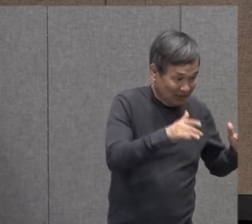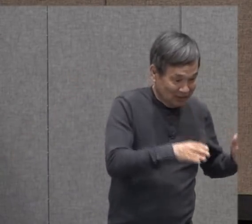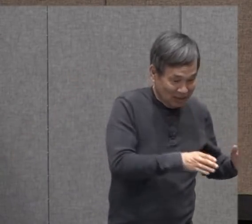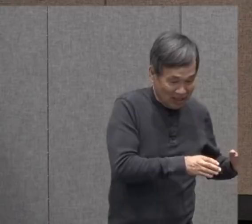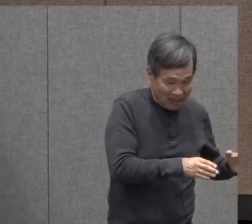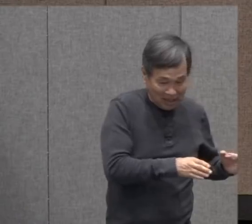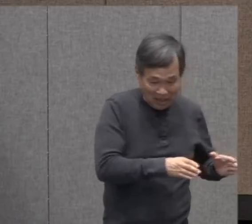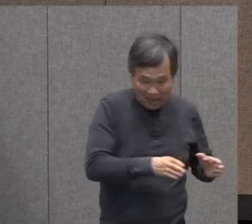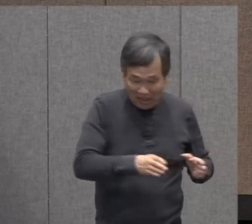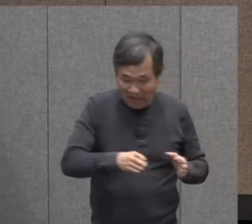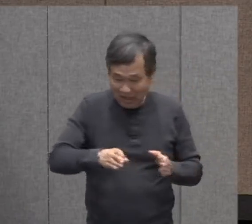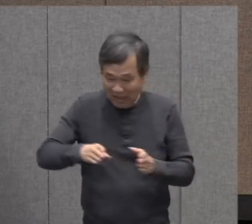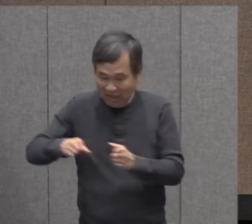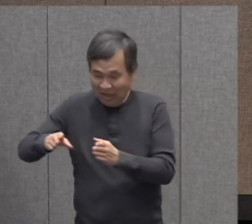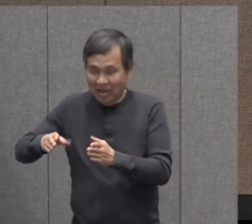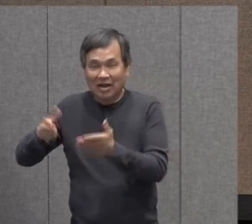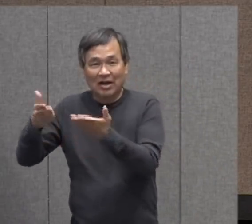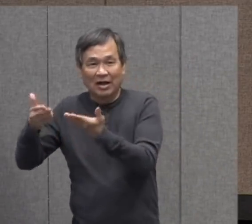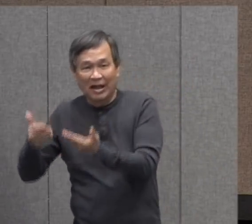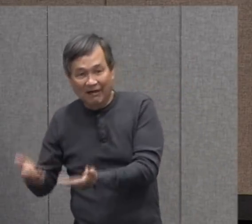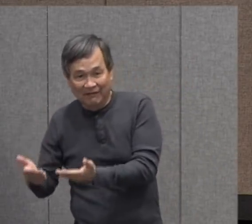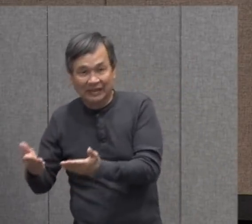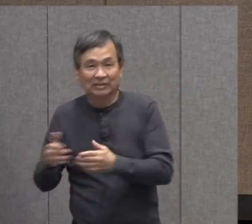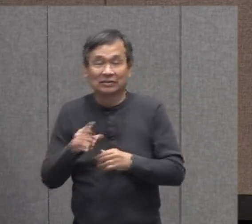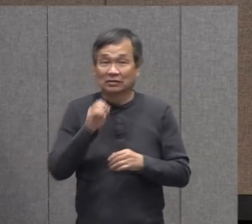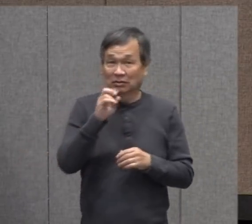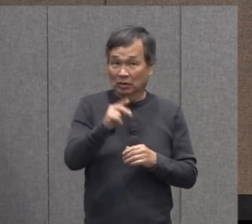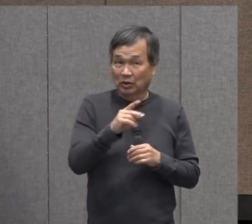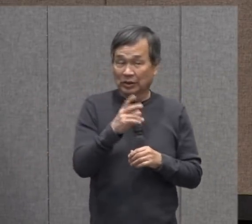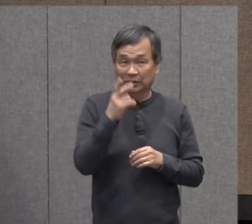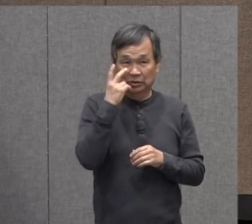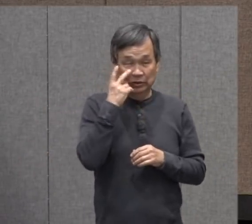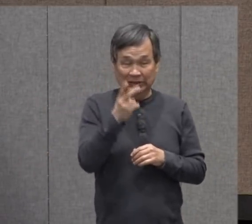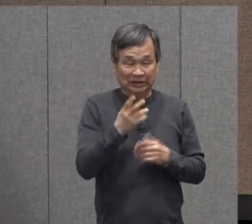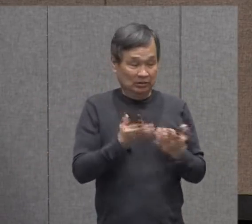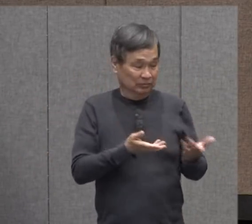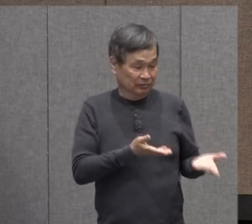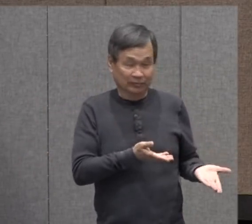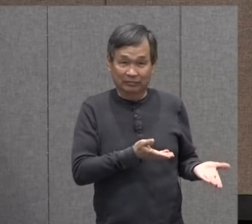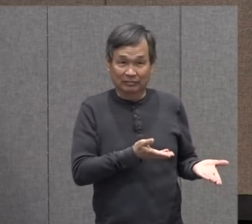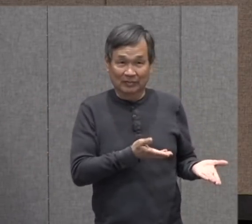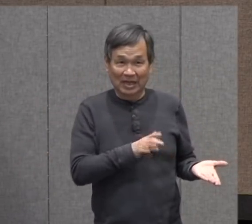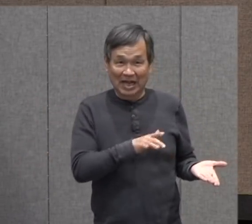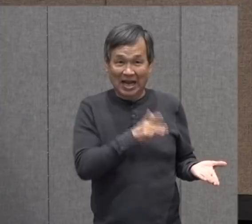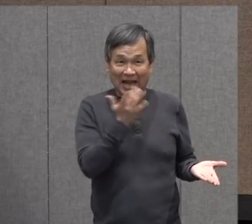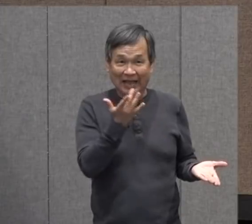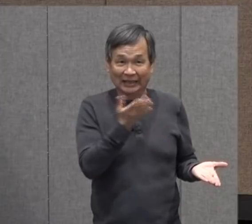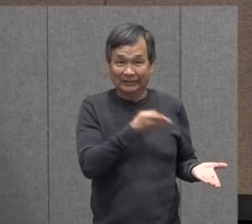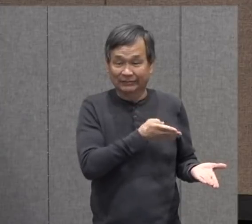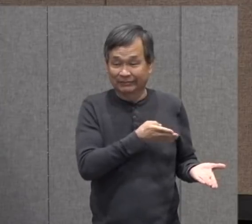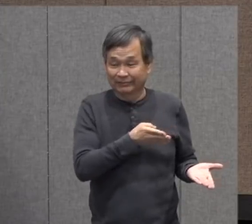So here is the order of the objects I brought today from lightest to heaviest.